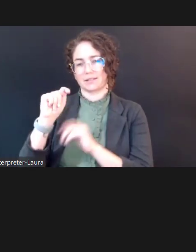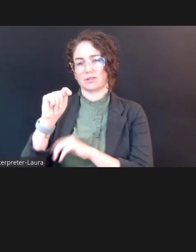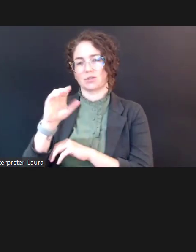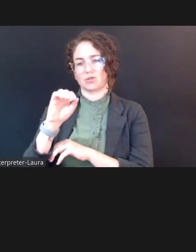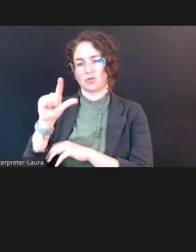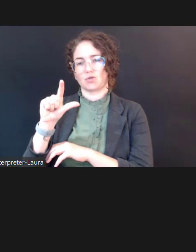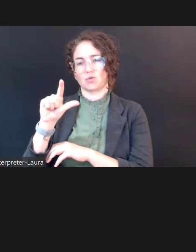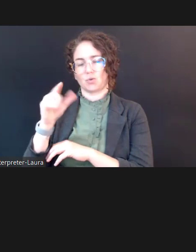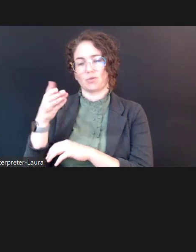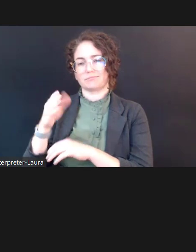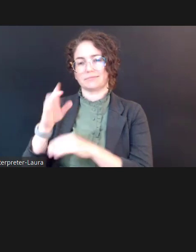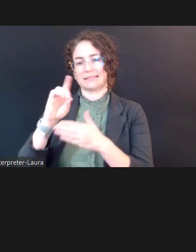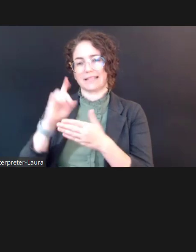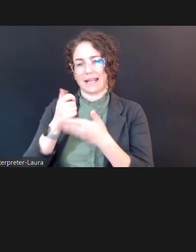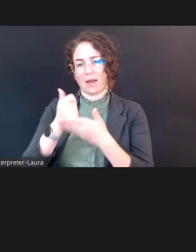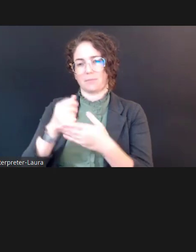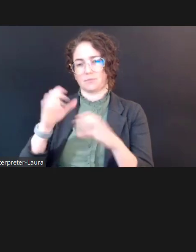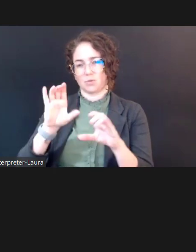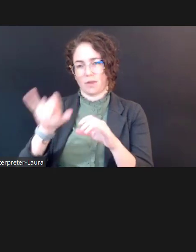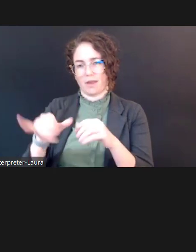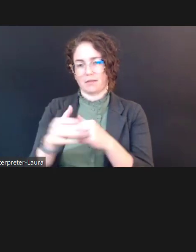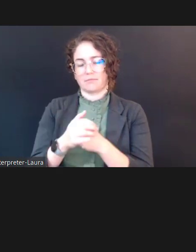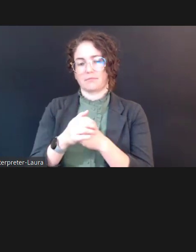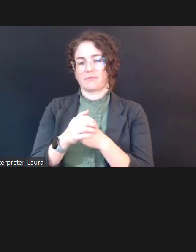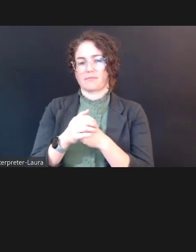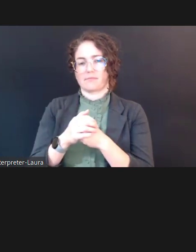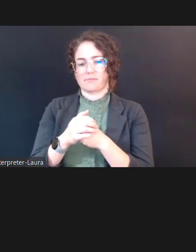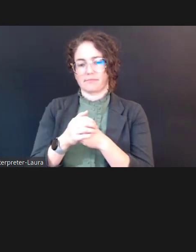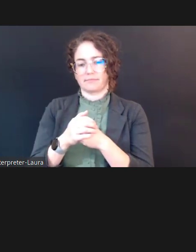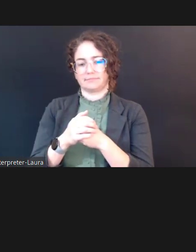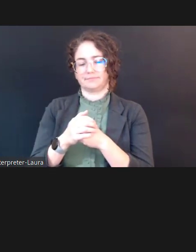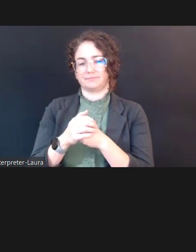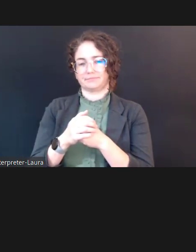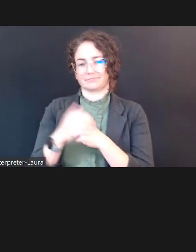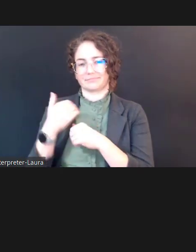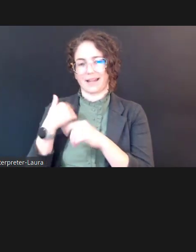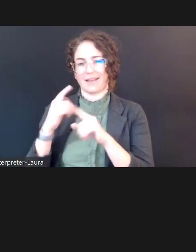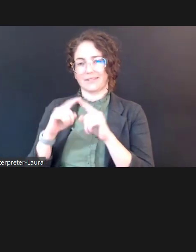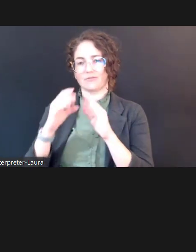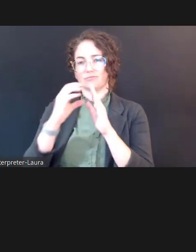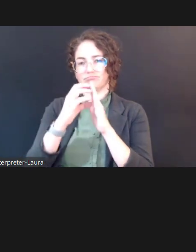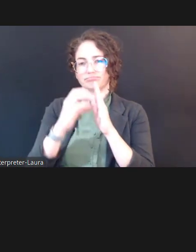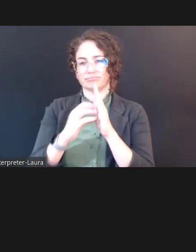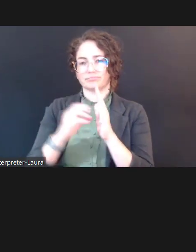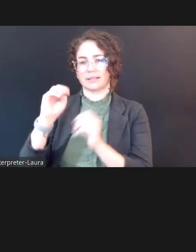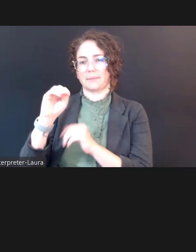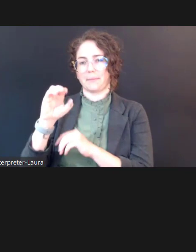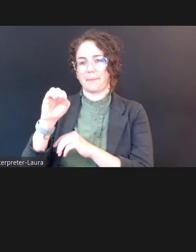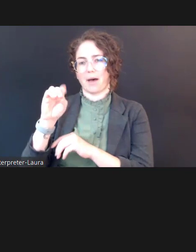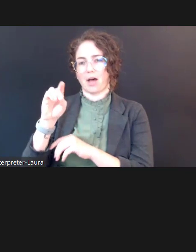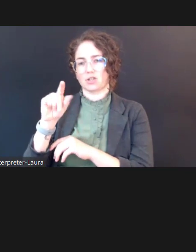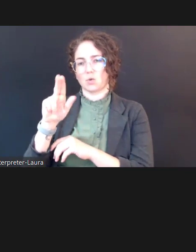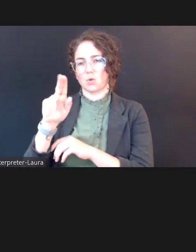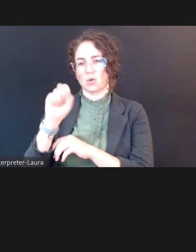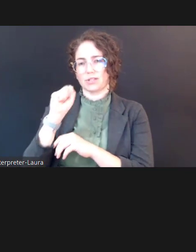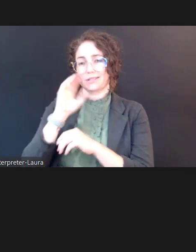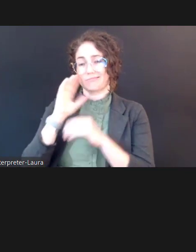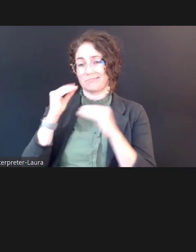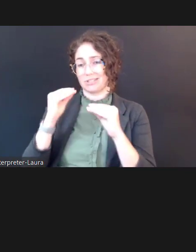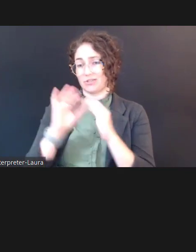And we have modules that will help teach you how to use the tracking tool.